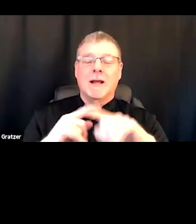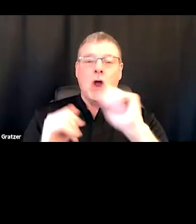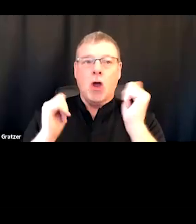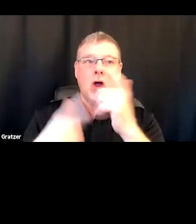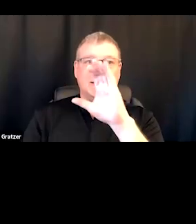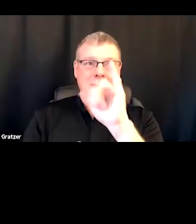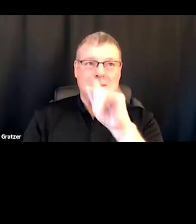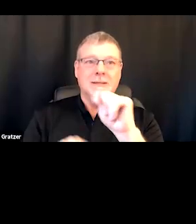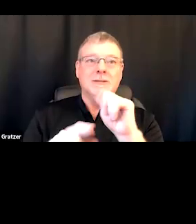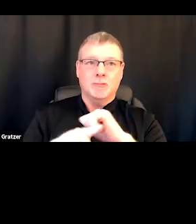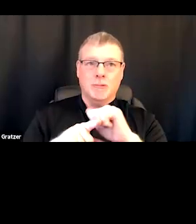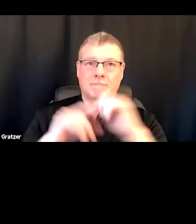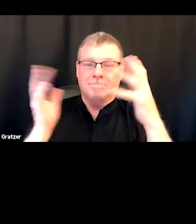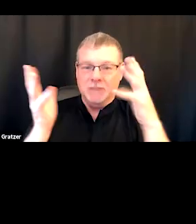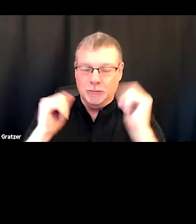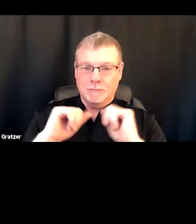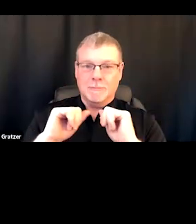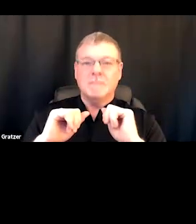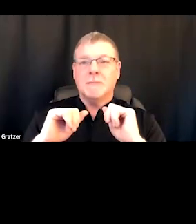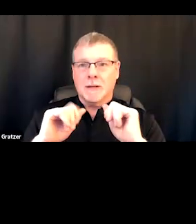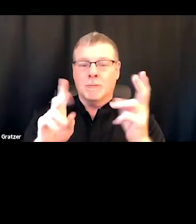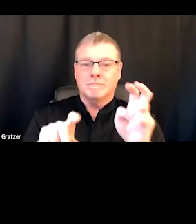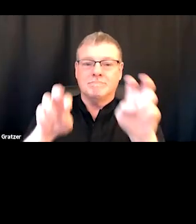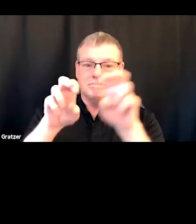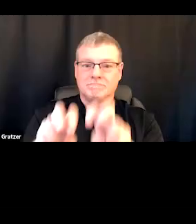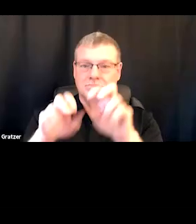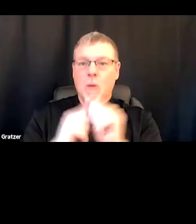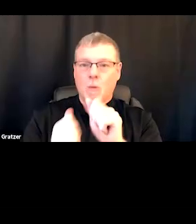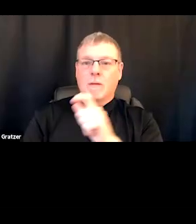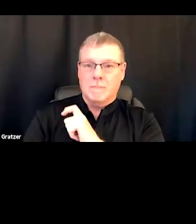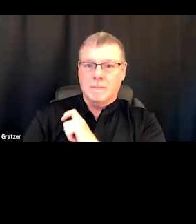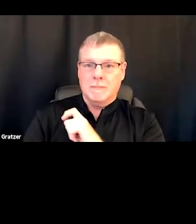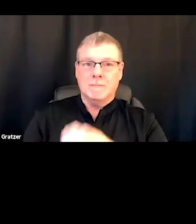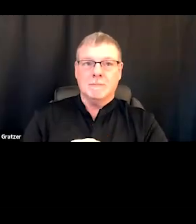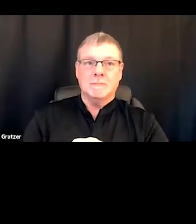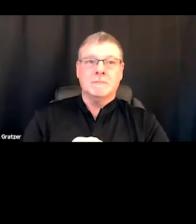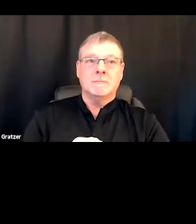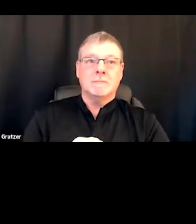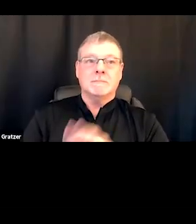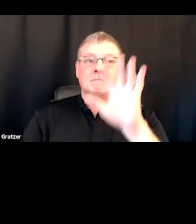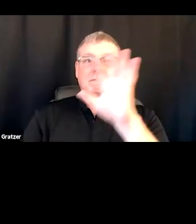So the clinicians ride with the officers. Right around that time,